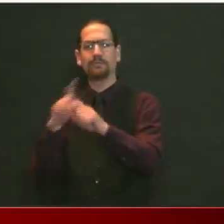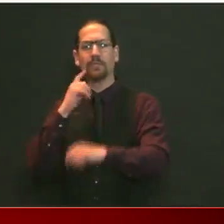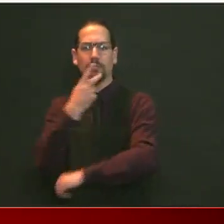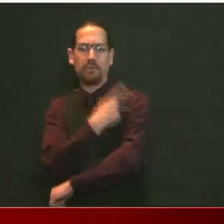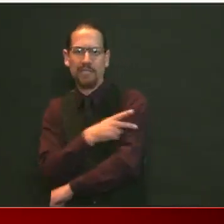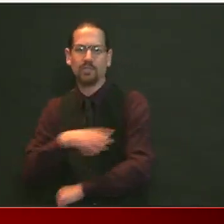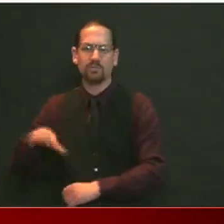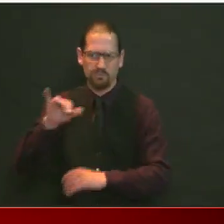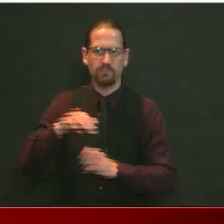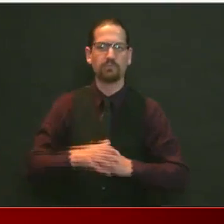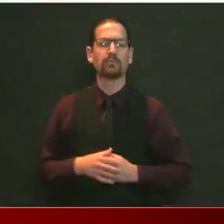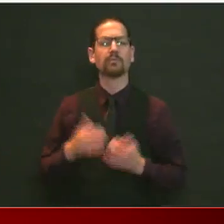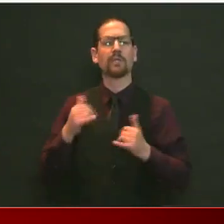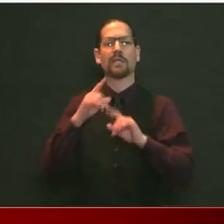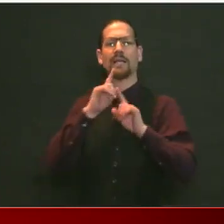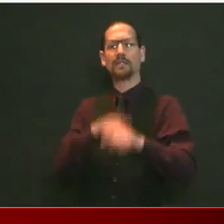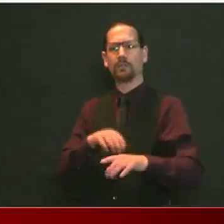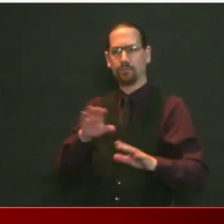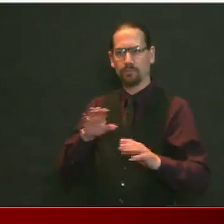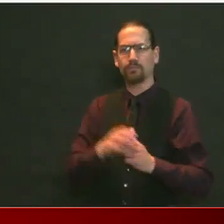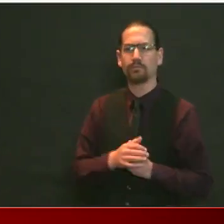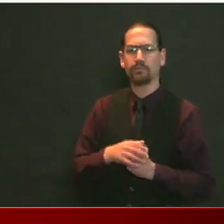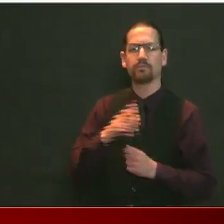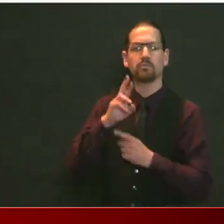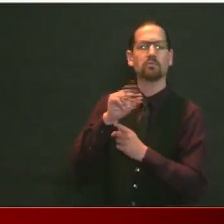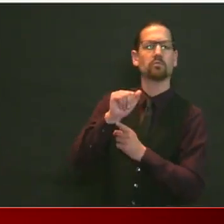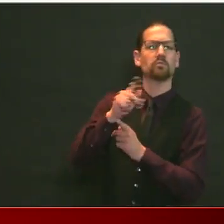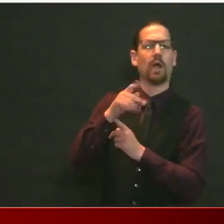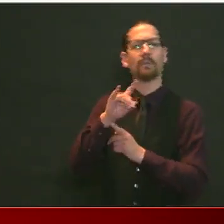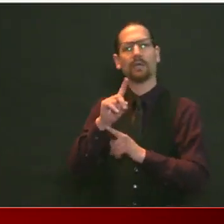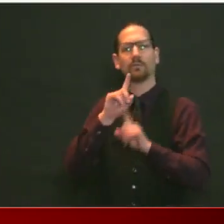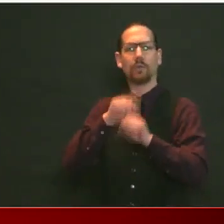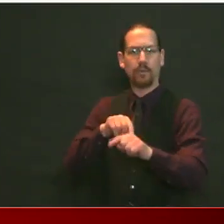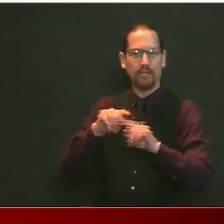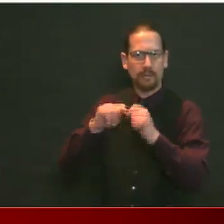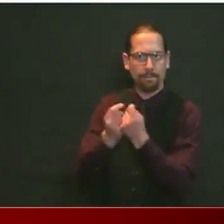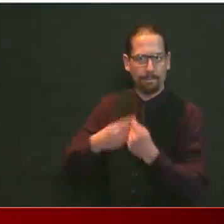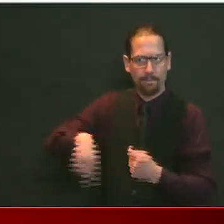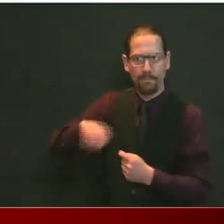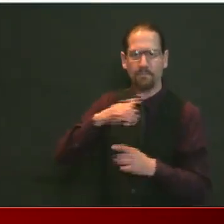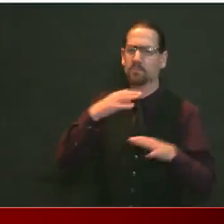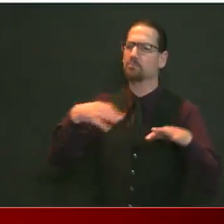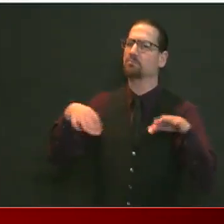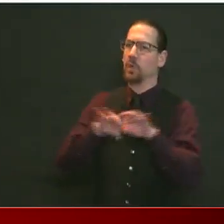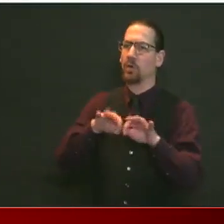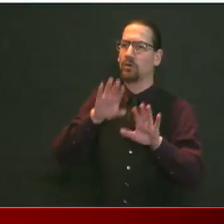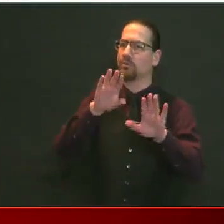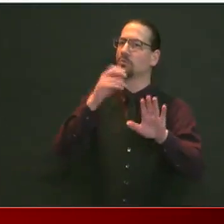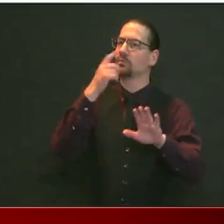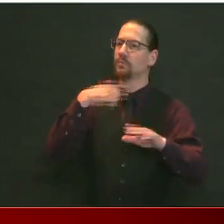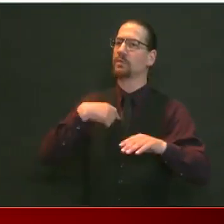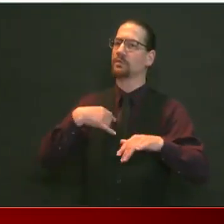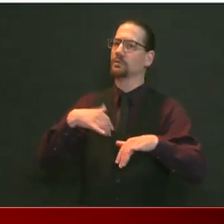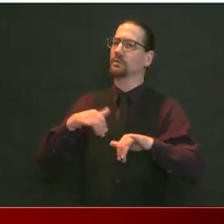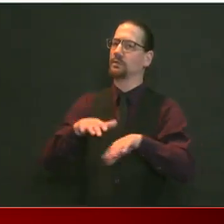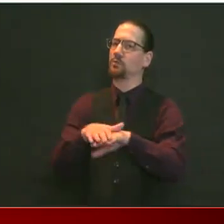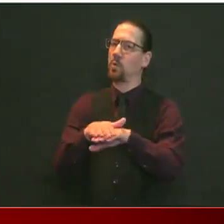HER ANSWER THAT BECAUSE SHE'S ININ ED IN THE WEEDS ON THIS.